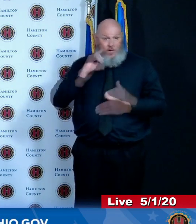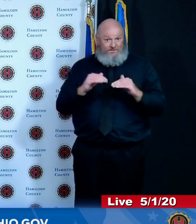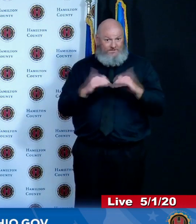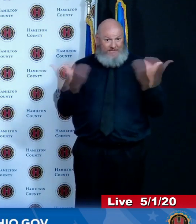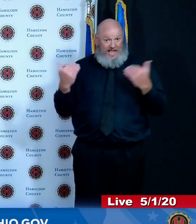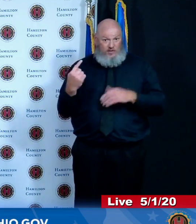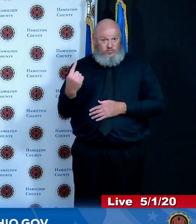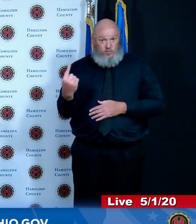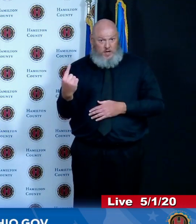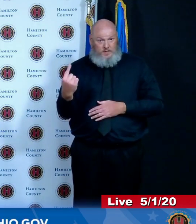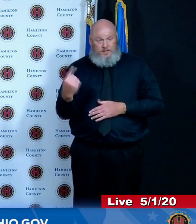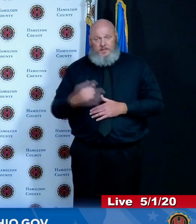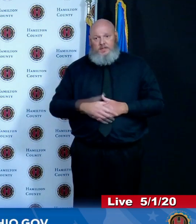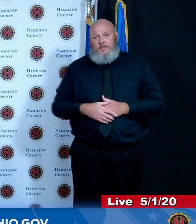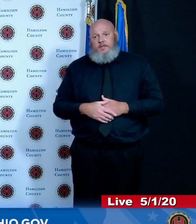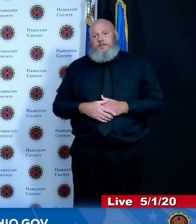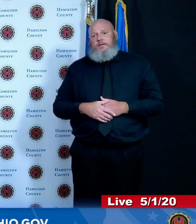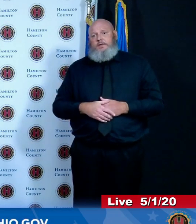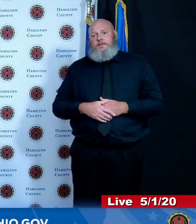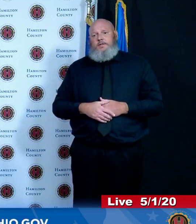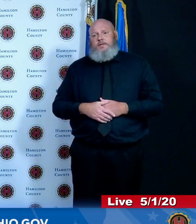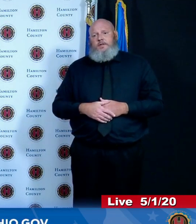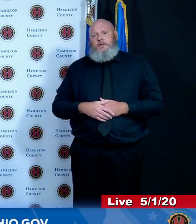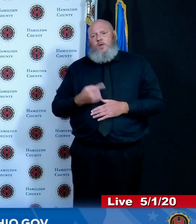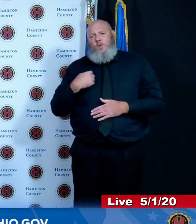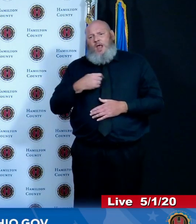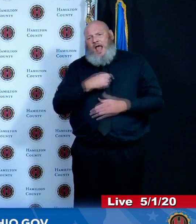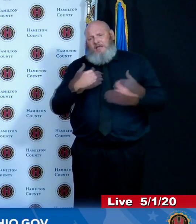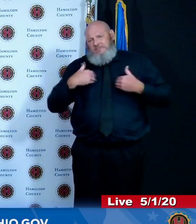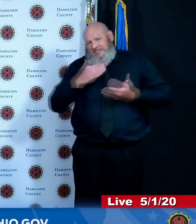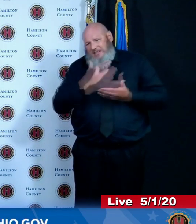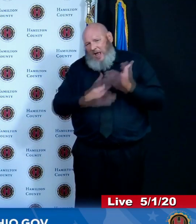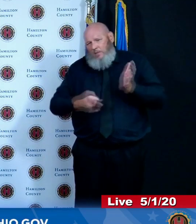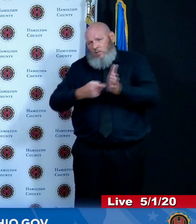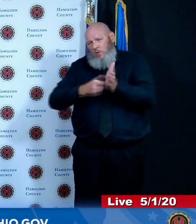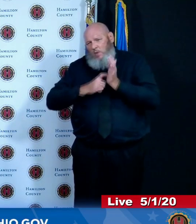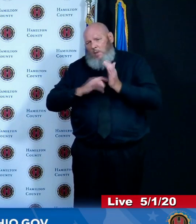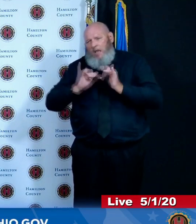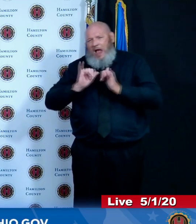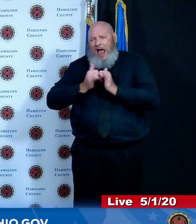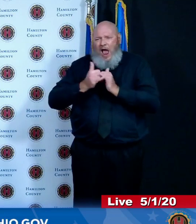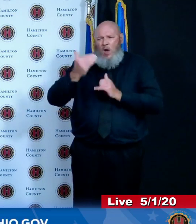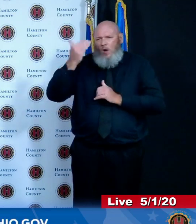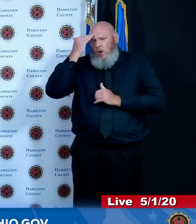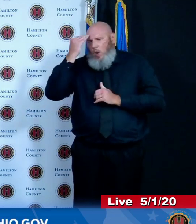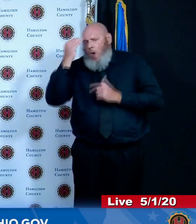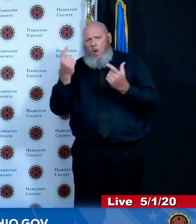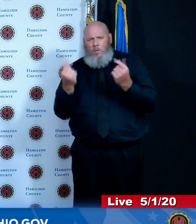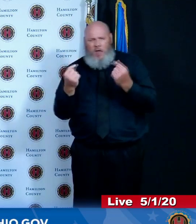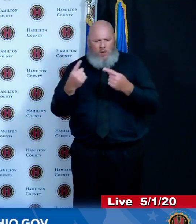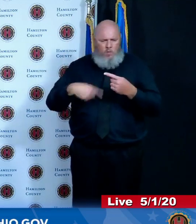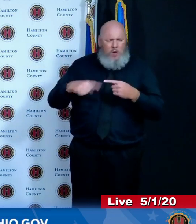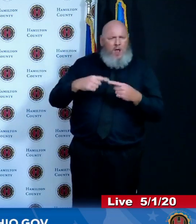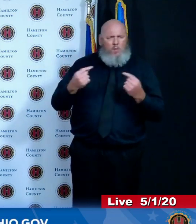to try and get some of these businesses open as quickly as possible as well the first one that I've had a lot of questions about is restaurants we know